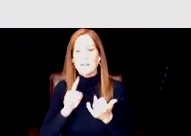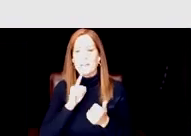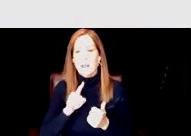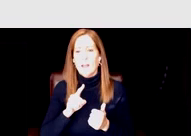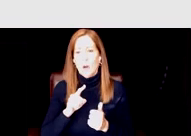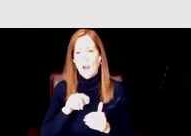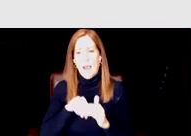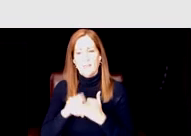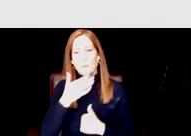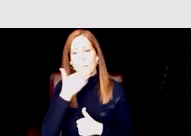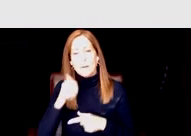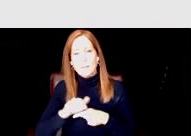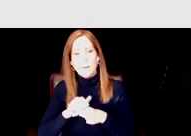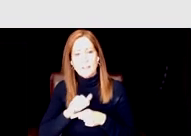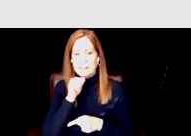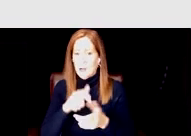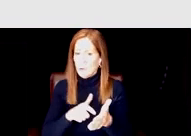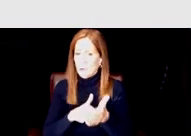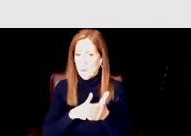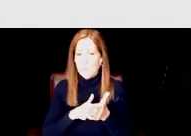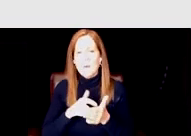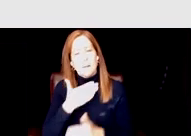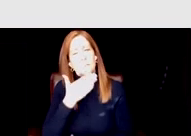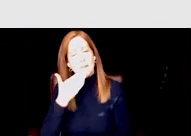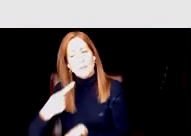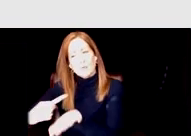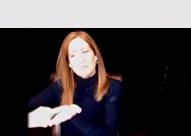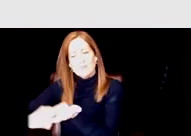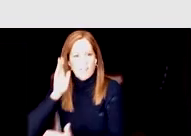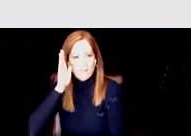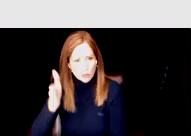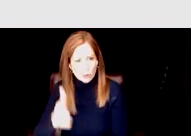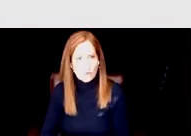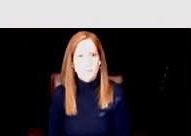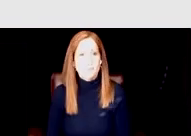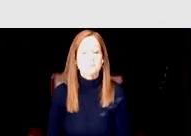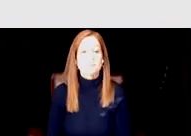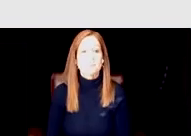These would be worth revisiting in the future. For First Pass, we use